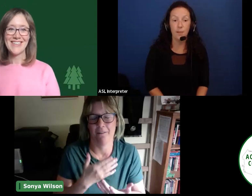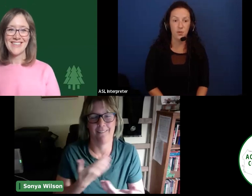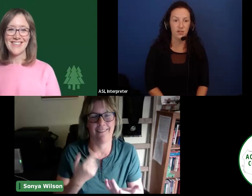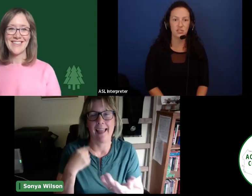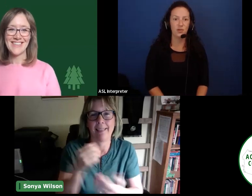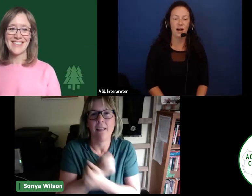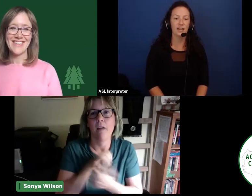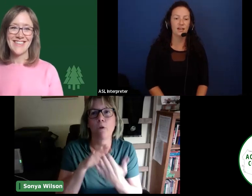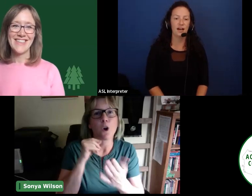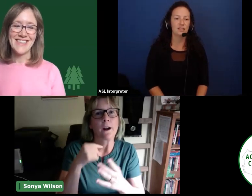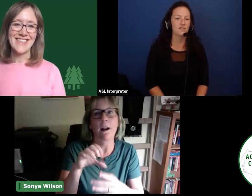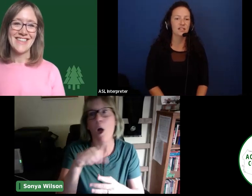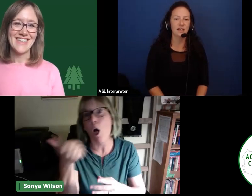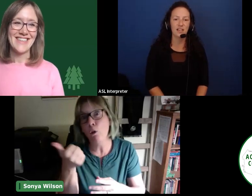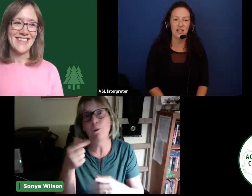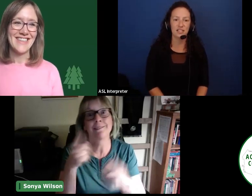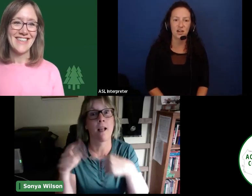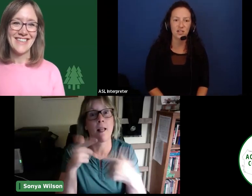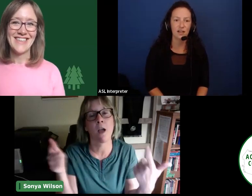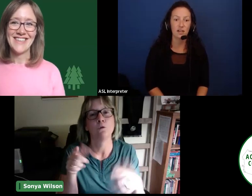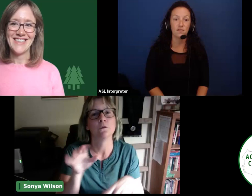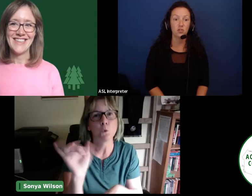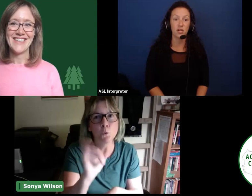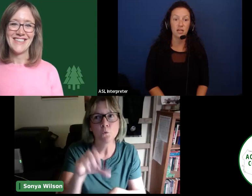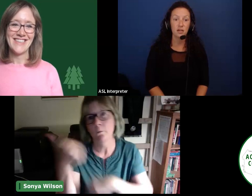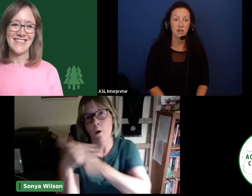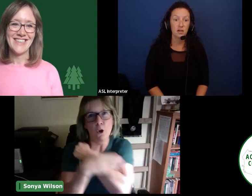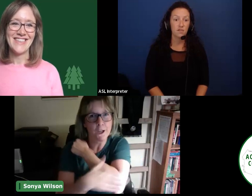Come up with. So I love it. I love ASL. I love learning.